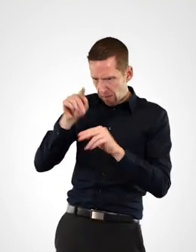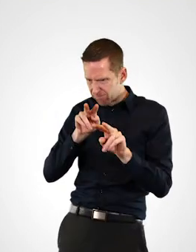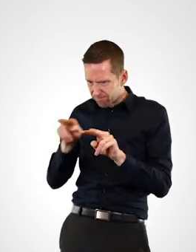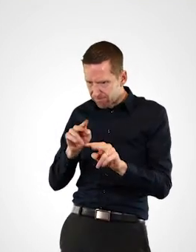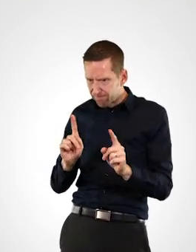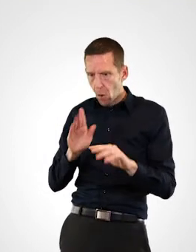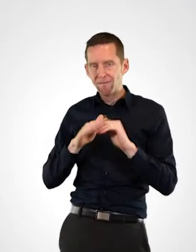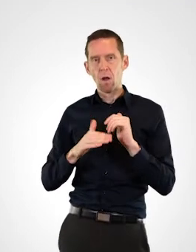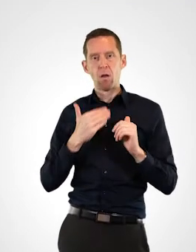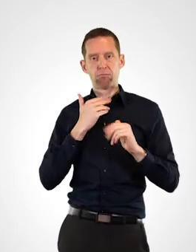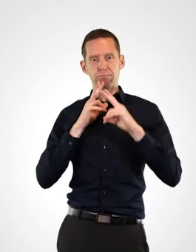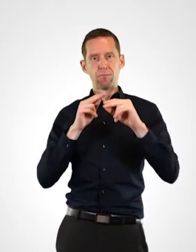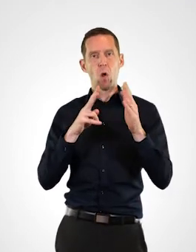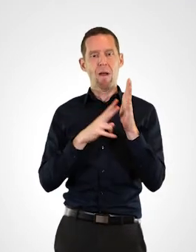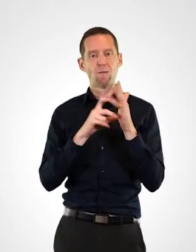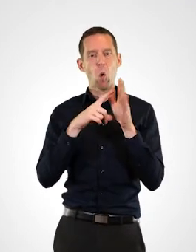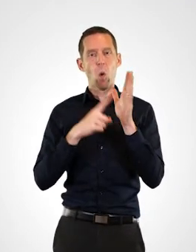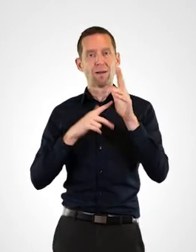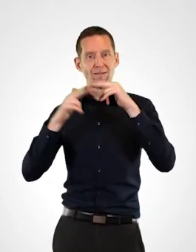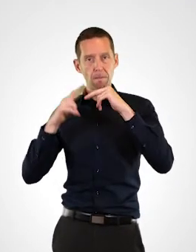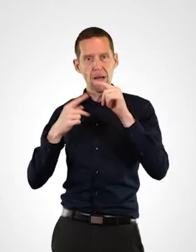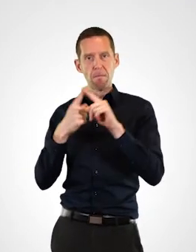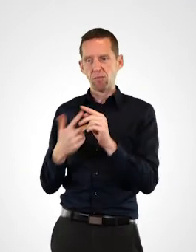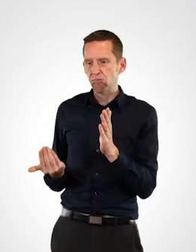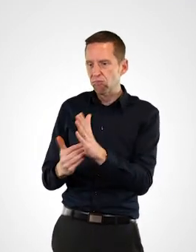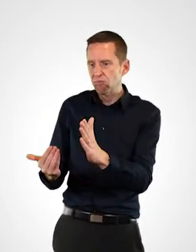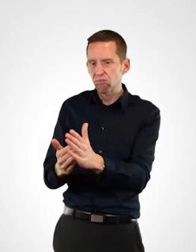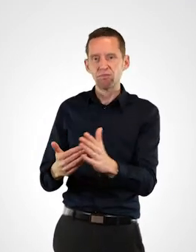about vocal development and also some interventions.